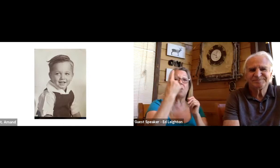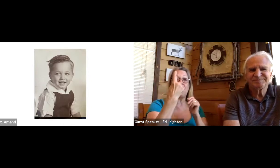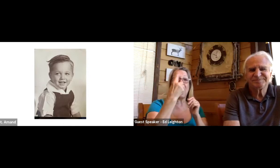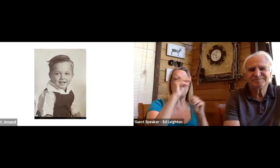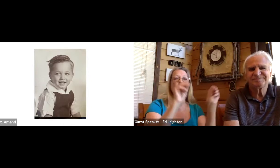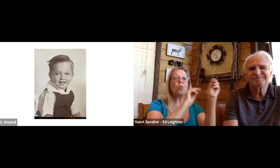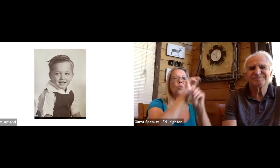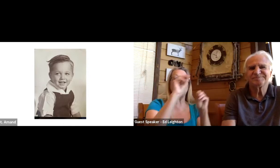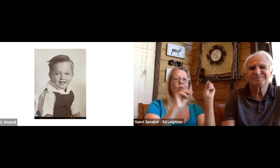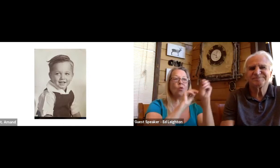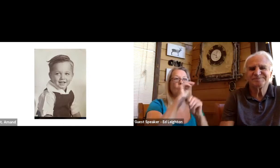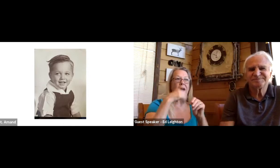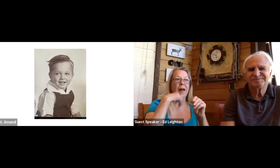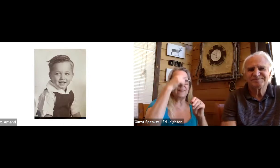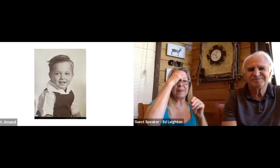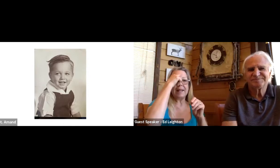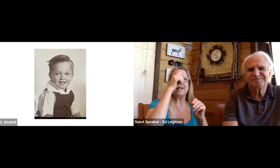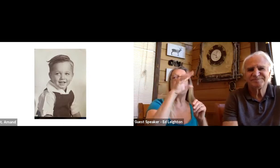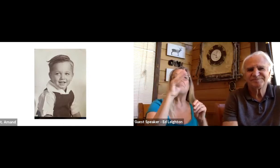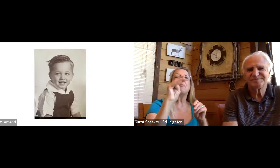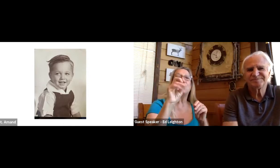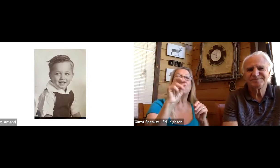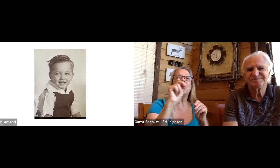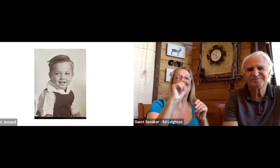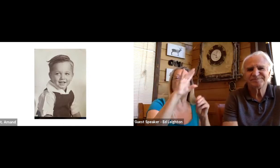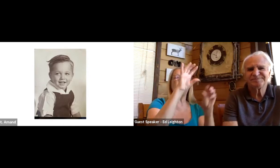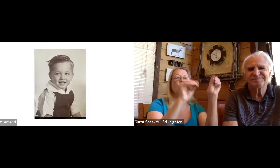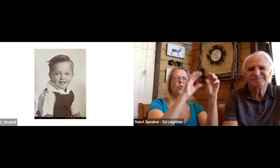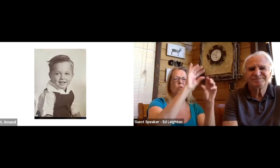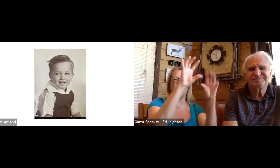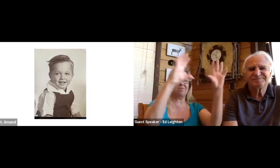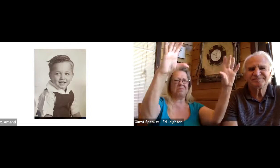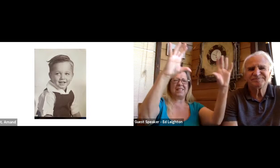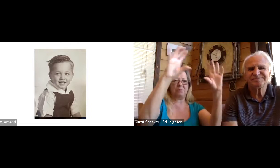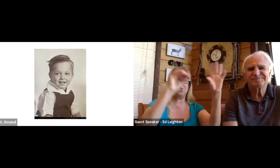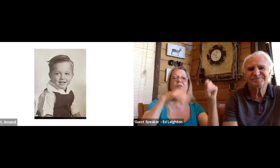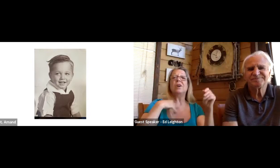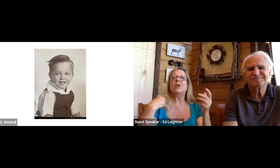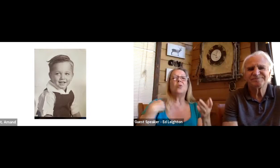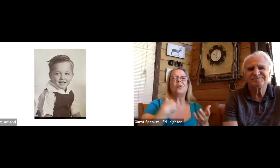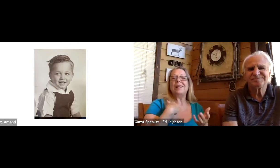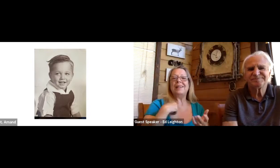and the Earth should be in this other area. And then there were moving parts to it,